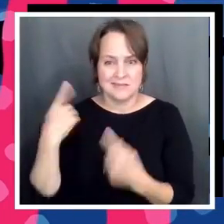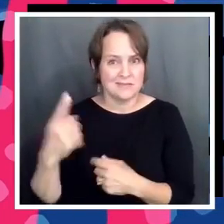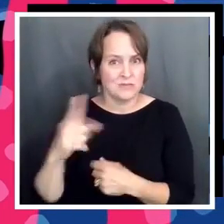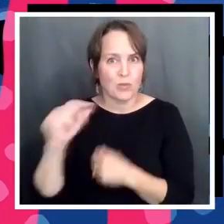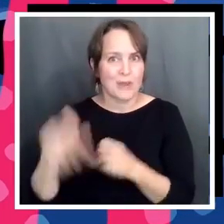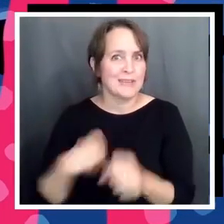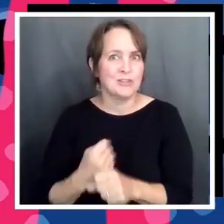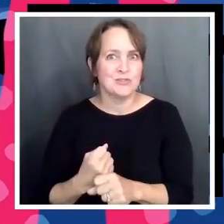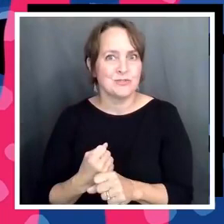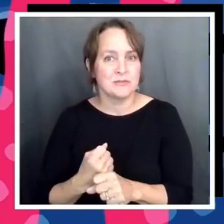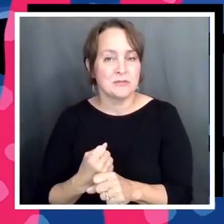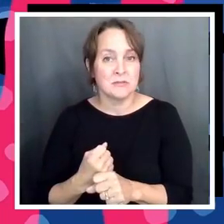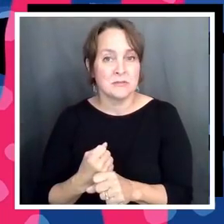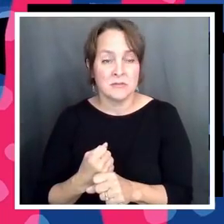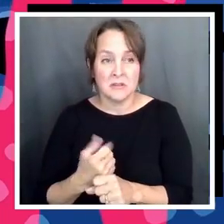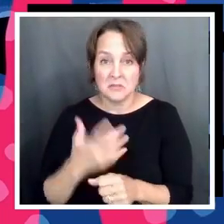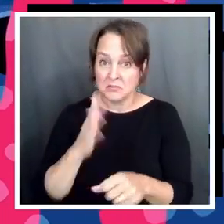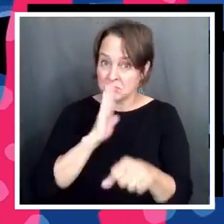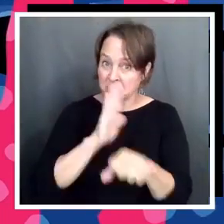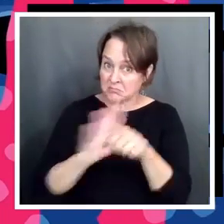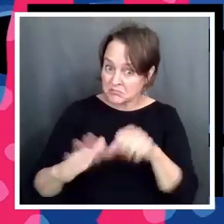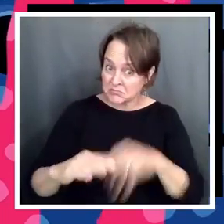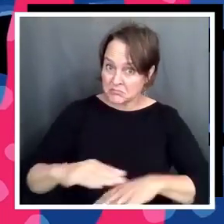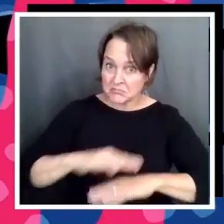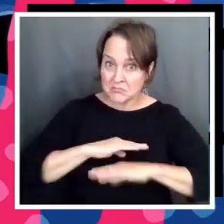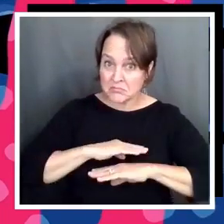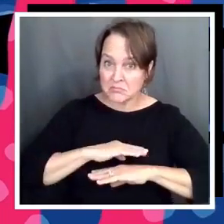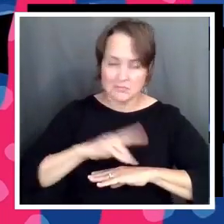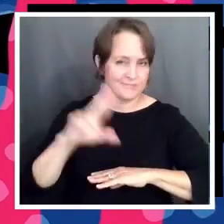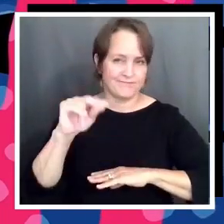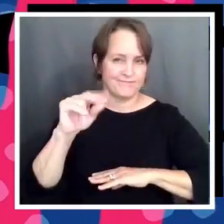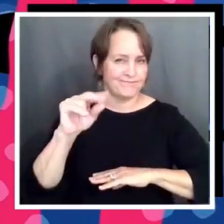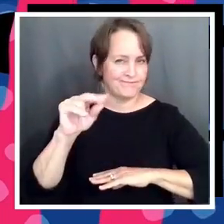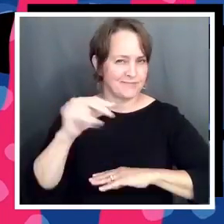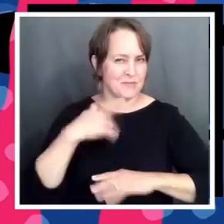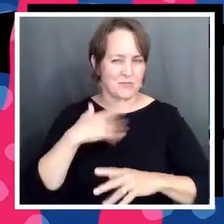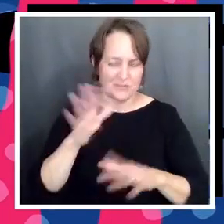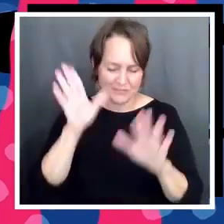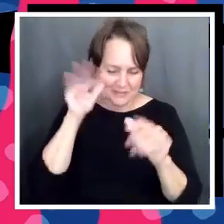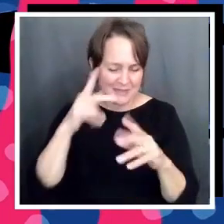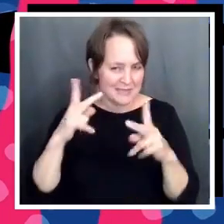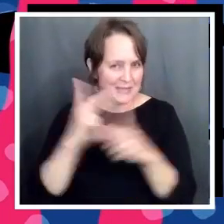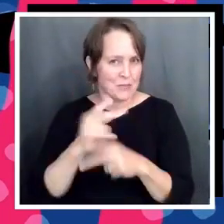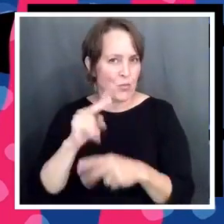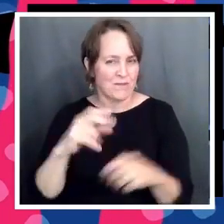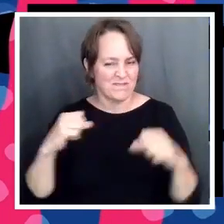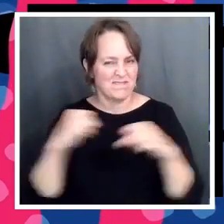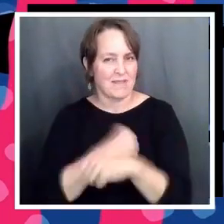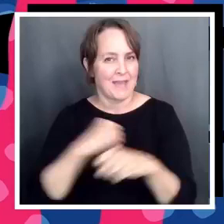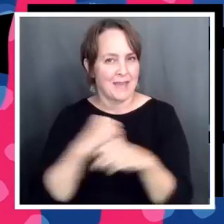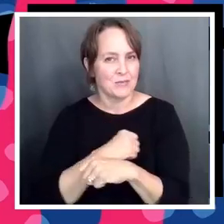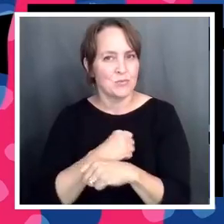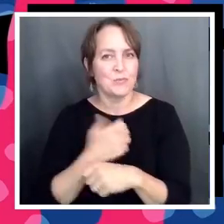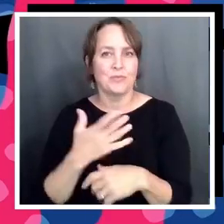THAT THEY HAVE EVER SEEN PASS THROUGH THIS CHAMBER IN AT